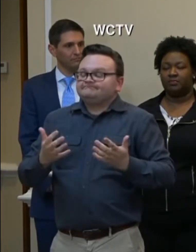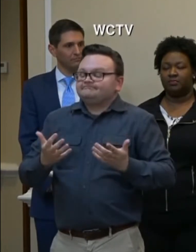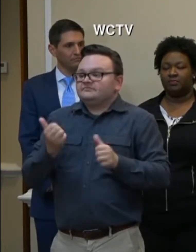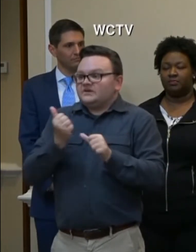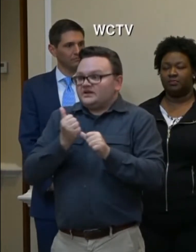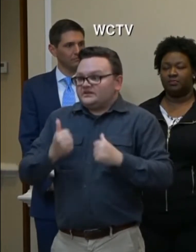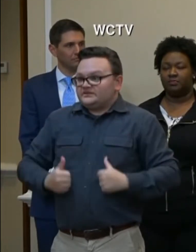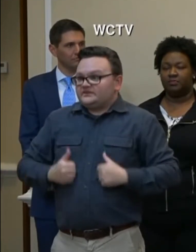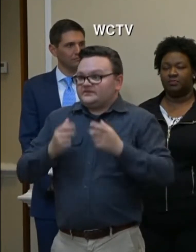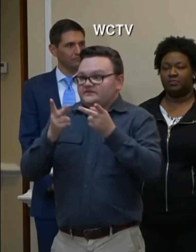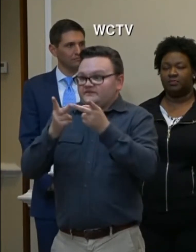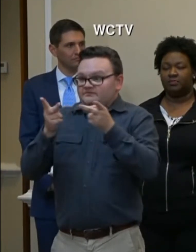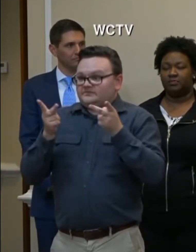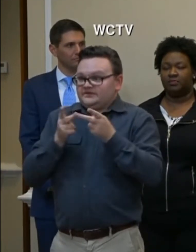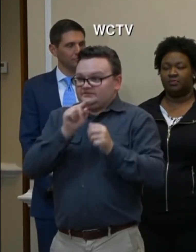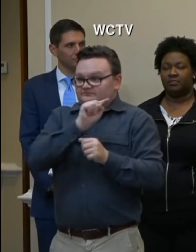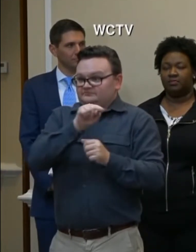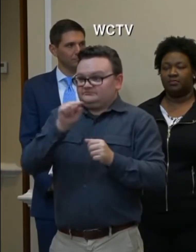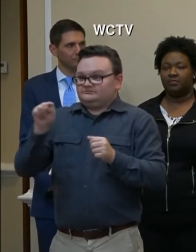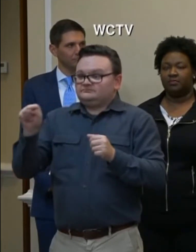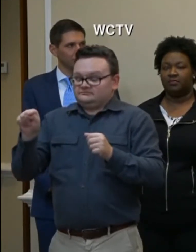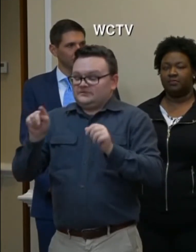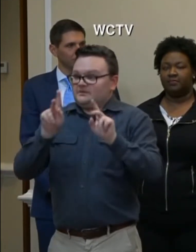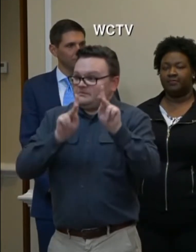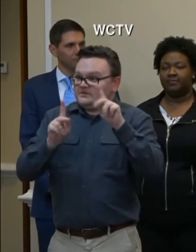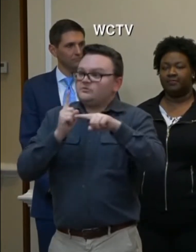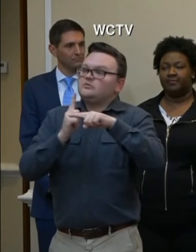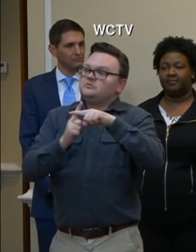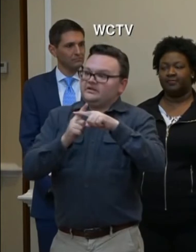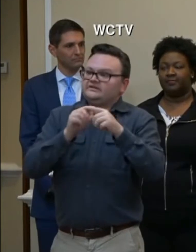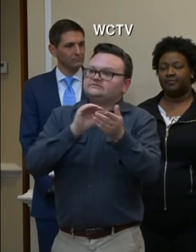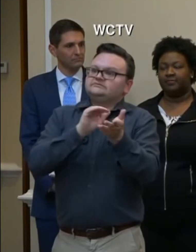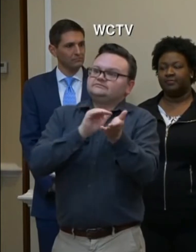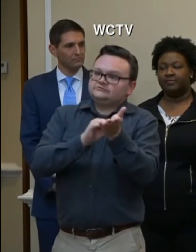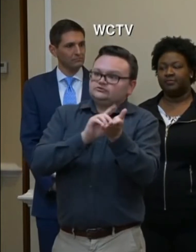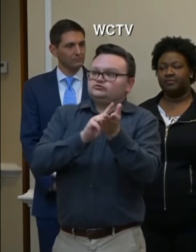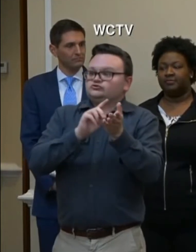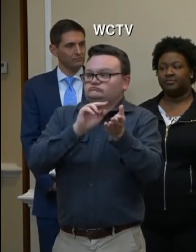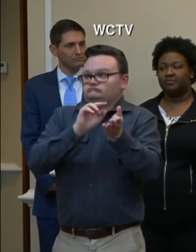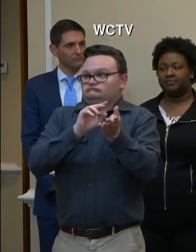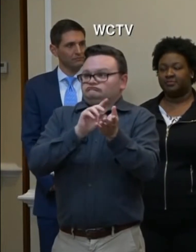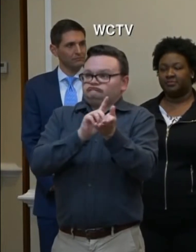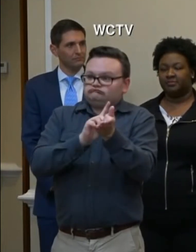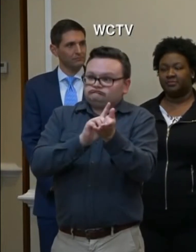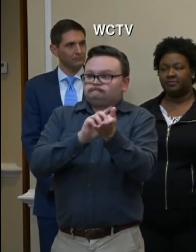caring for them health care providers are executing their infection control